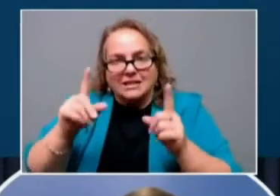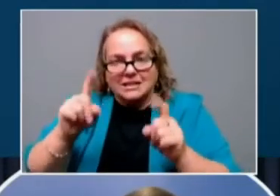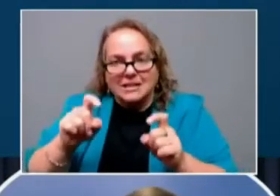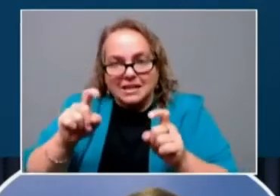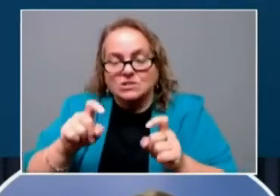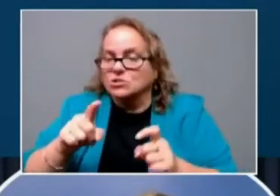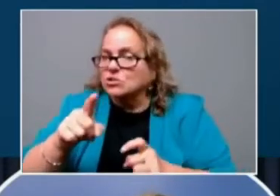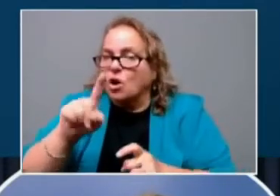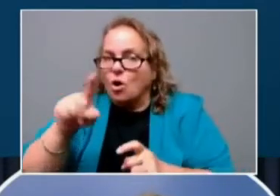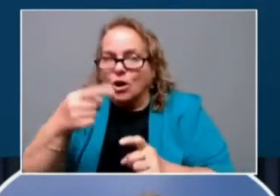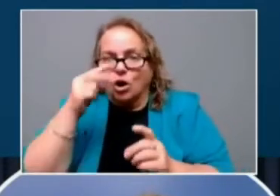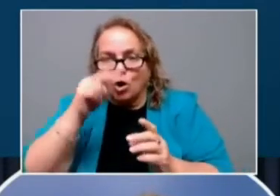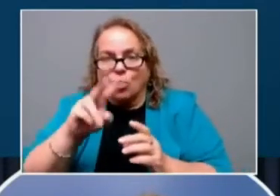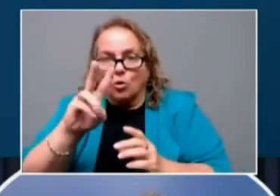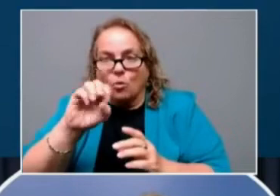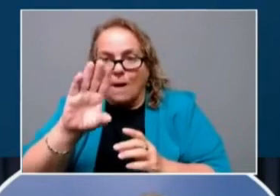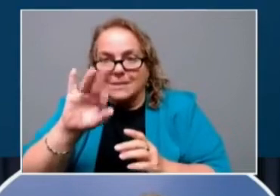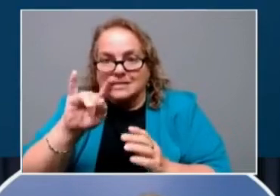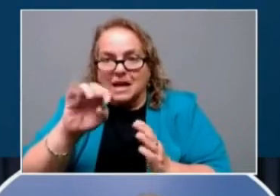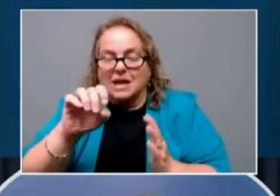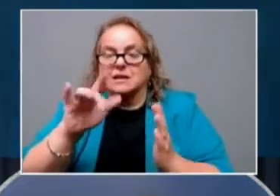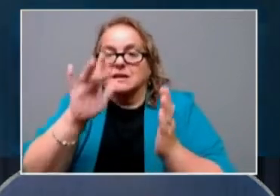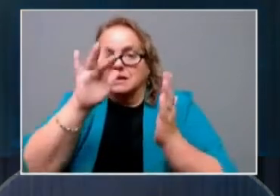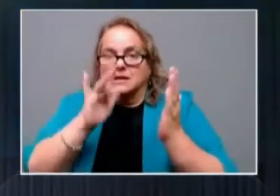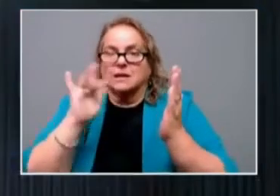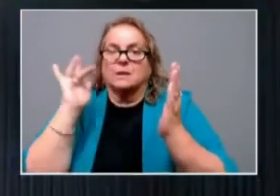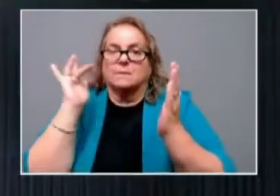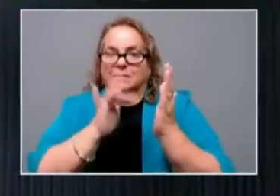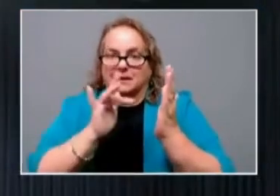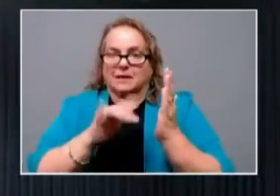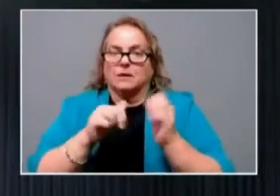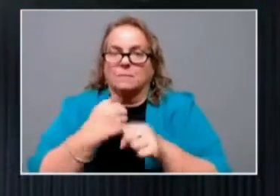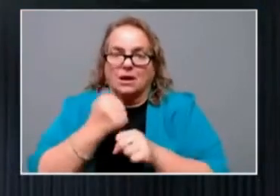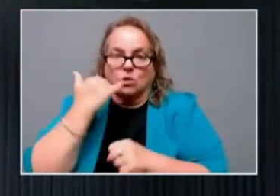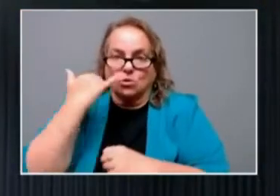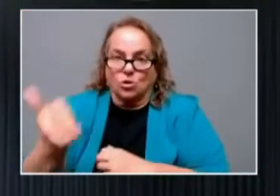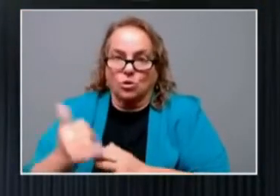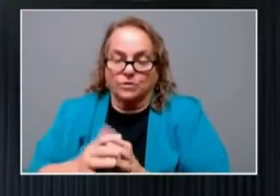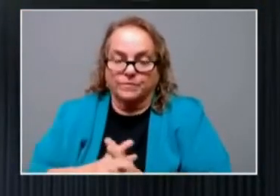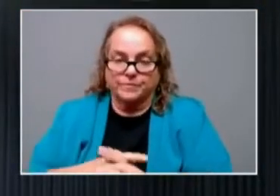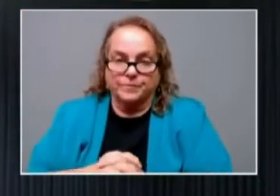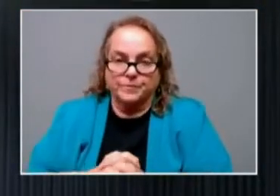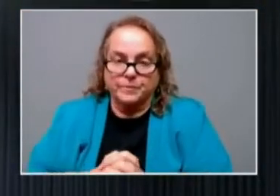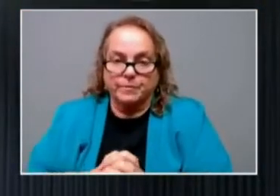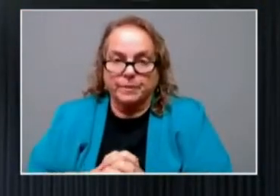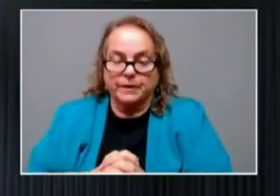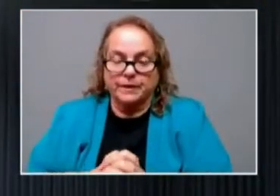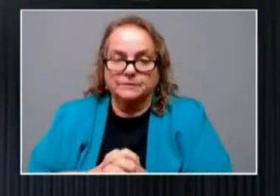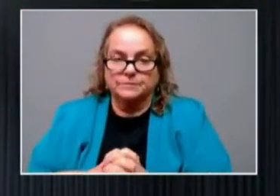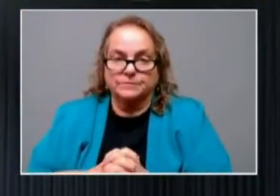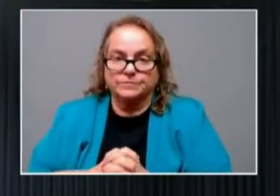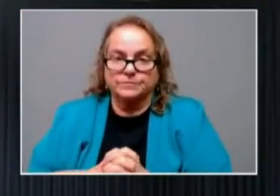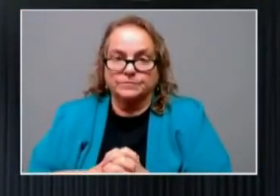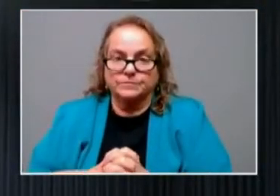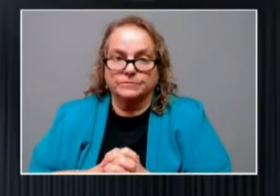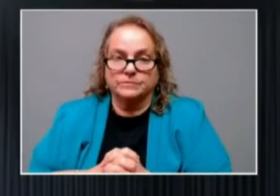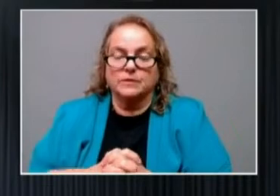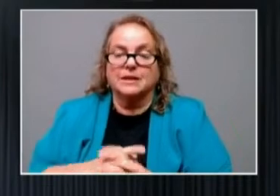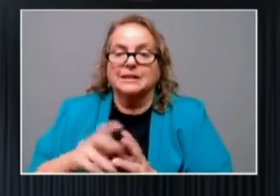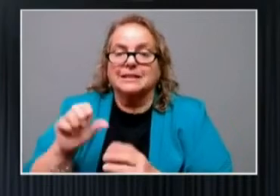website and then make a call and then I think steve was charitable when he said